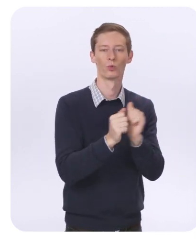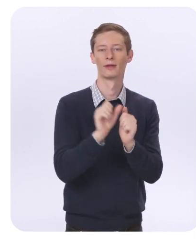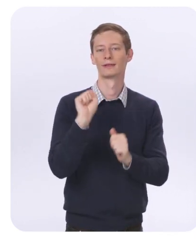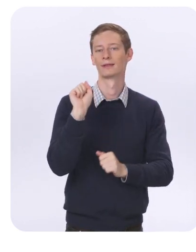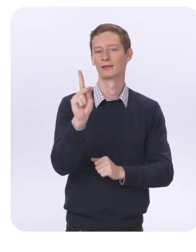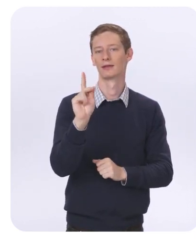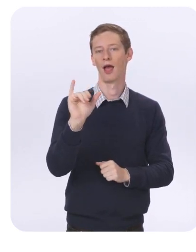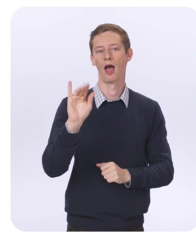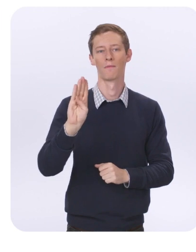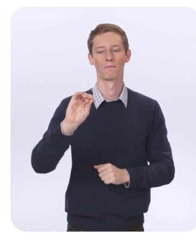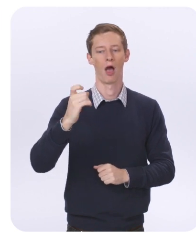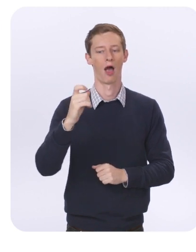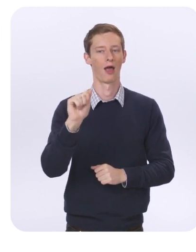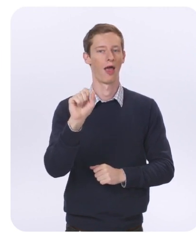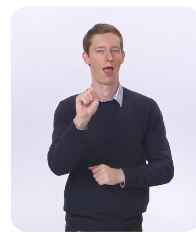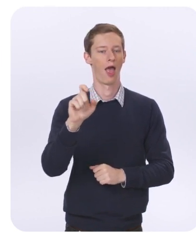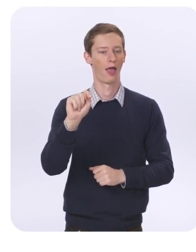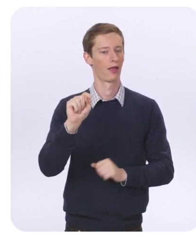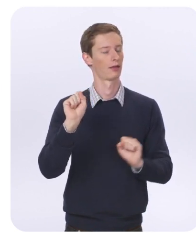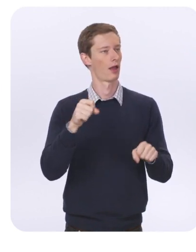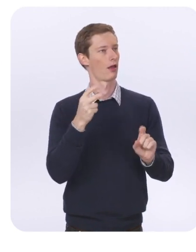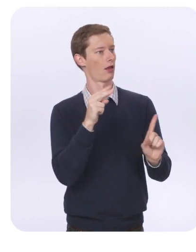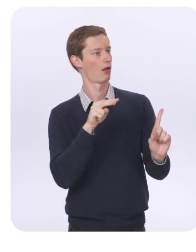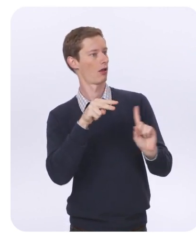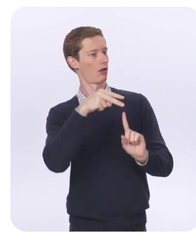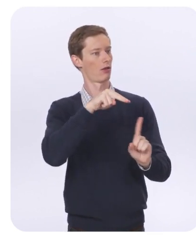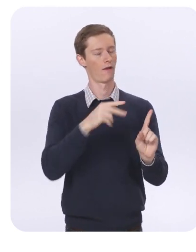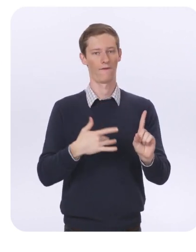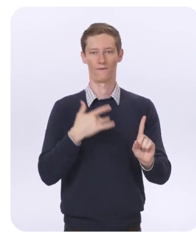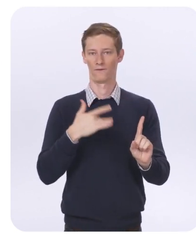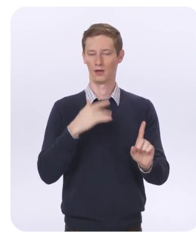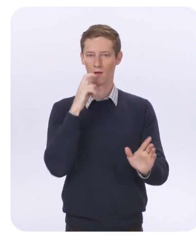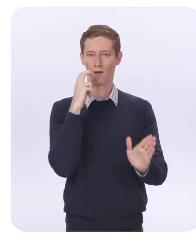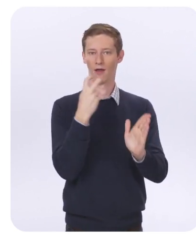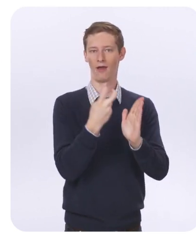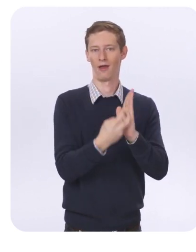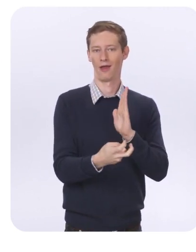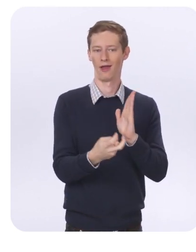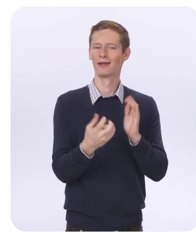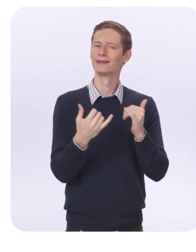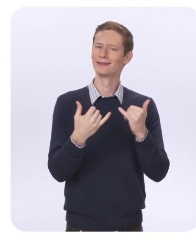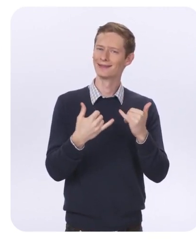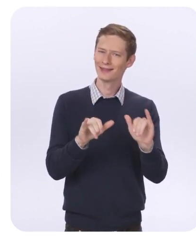as traversable environments with animation or ways to showcase the MR capabilities of your apps.